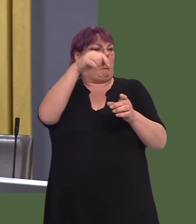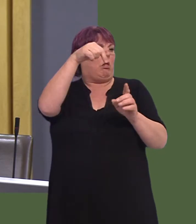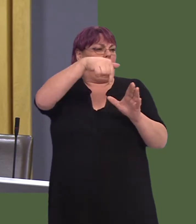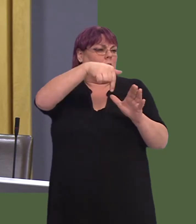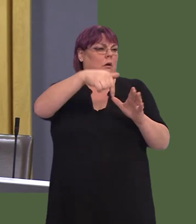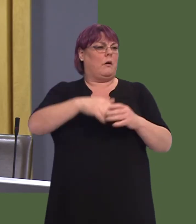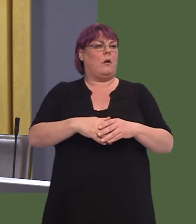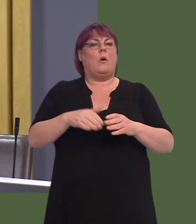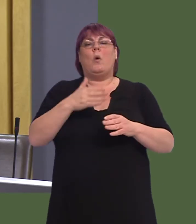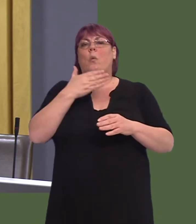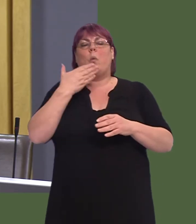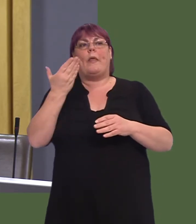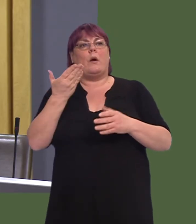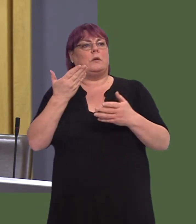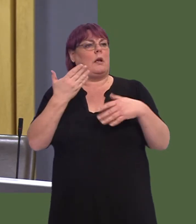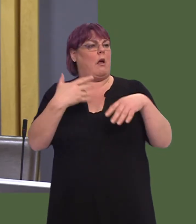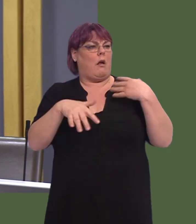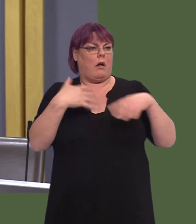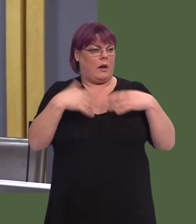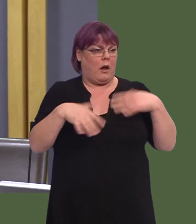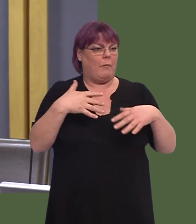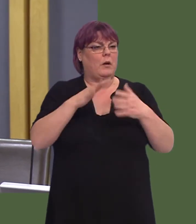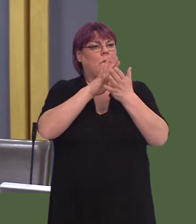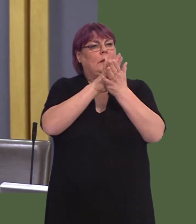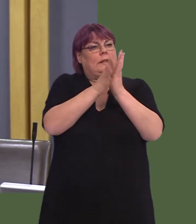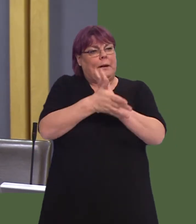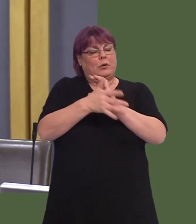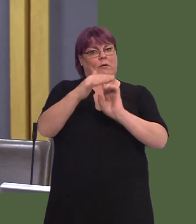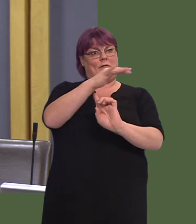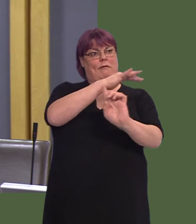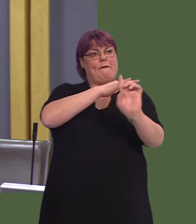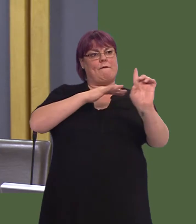or doing any harm whatsoever to the environment that they are enjoying.